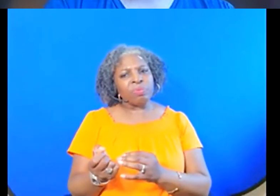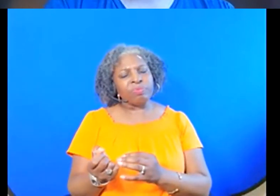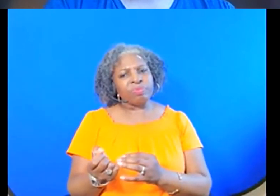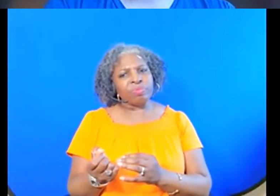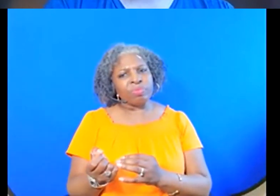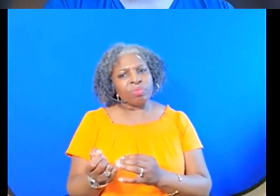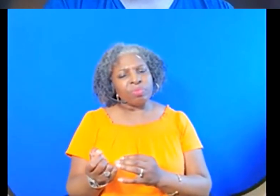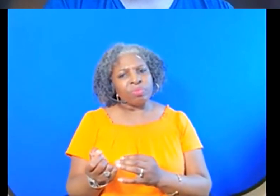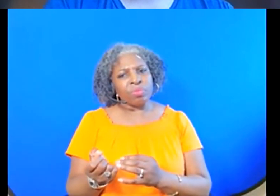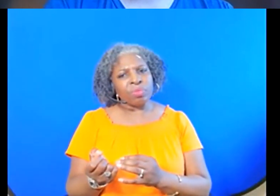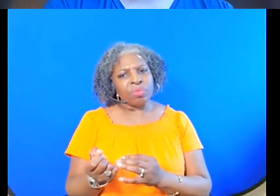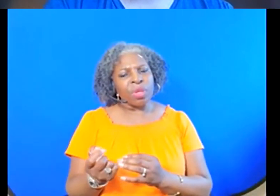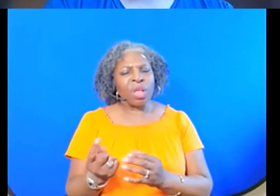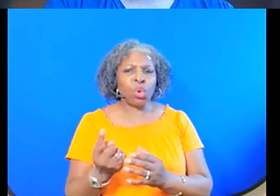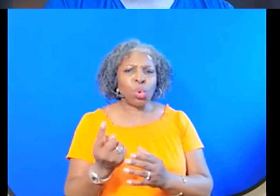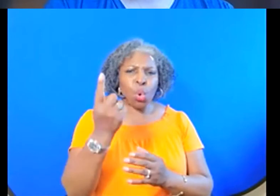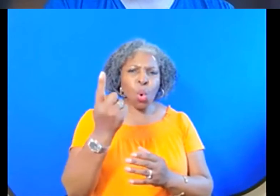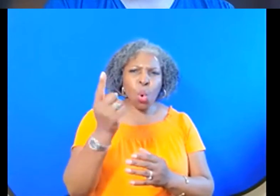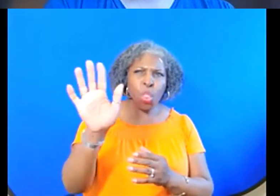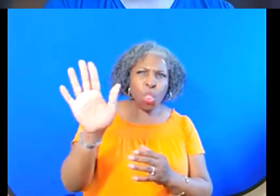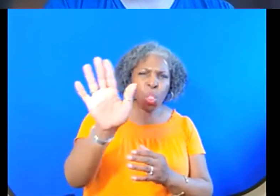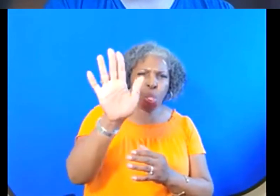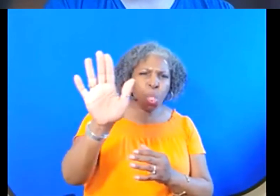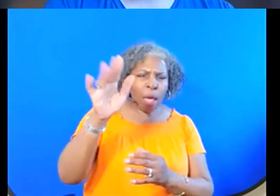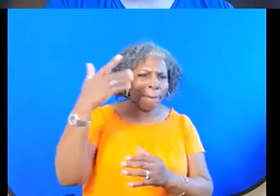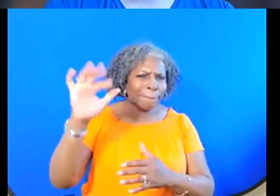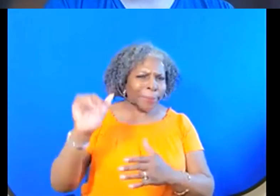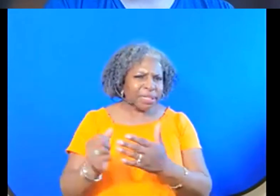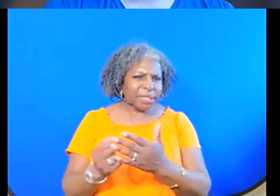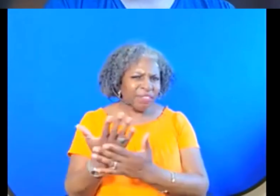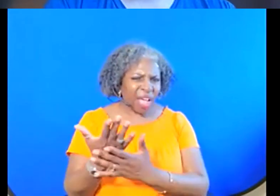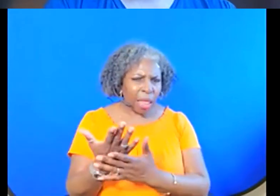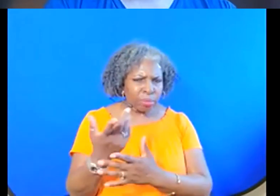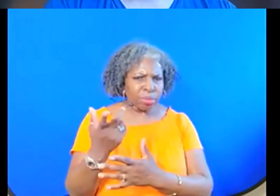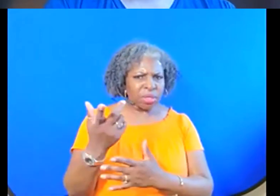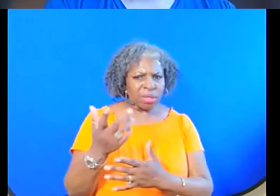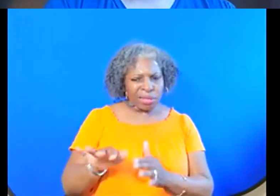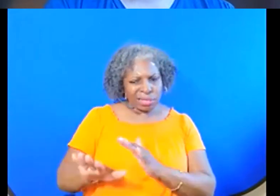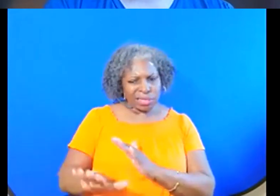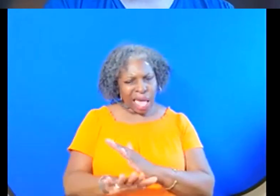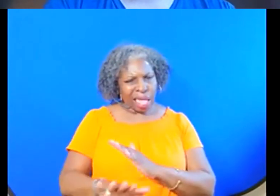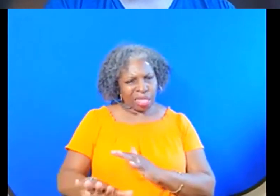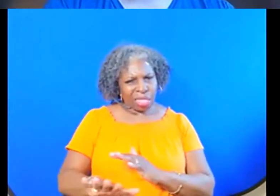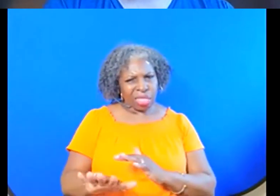And then the south part is still wetland, and kind of a bit of agriculture.